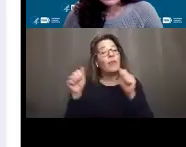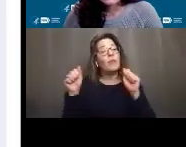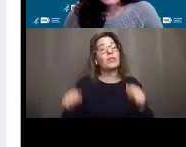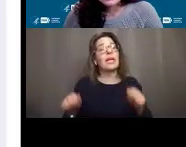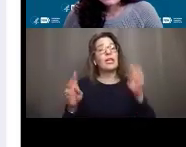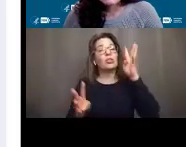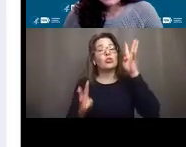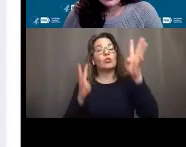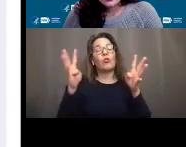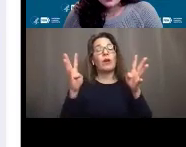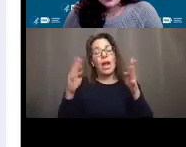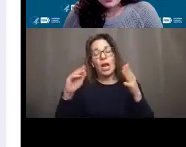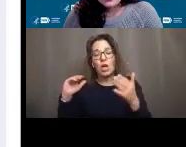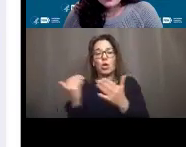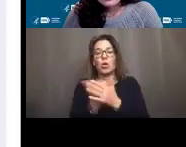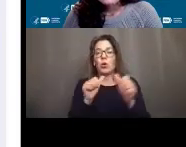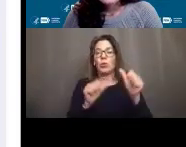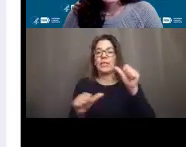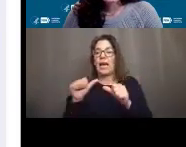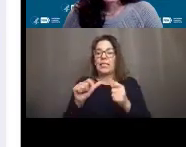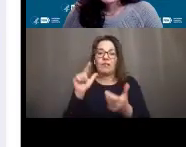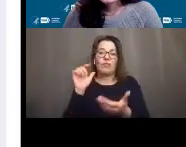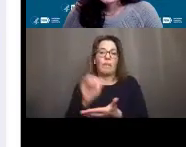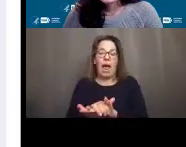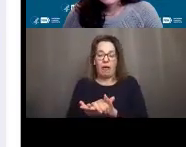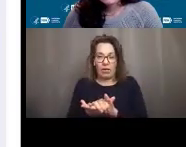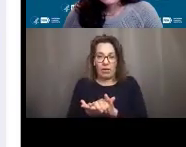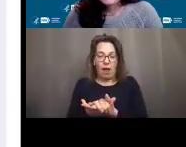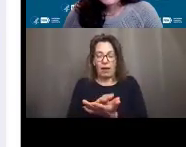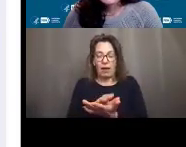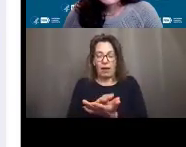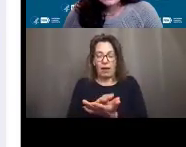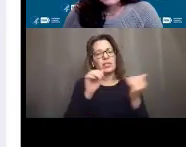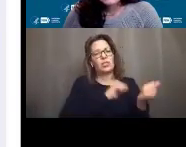for our diversity fellowships and diversity career awards.